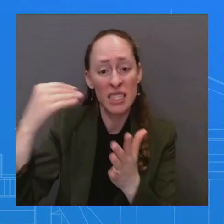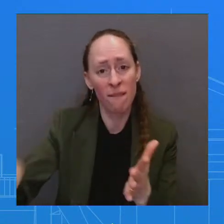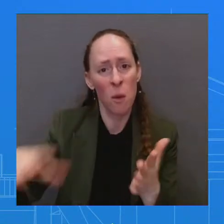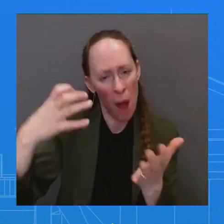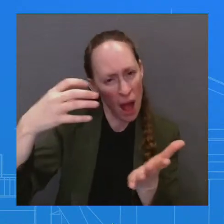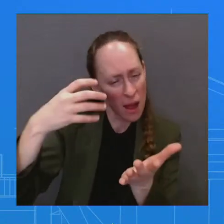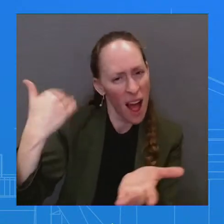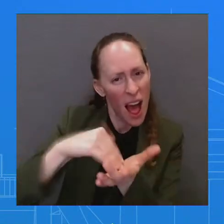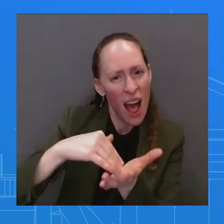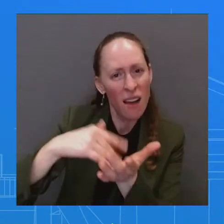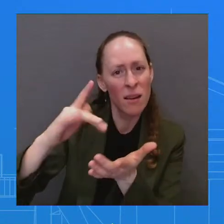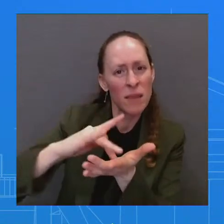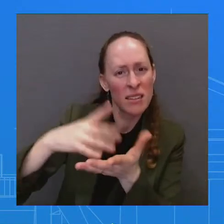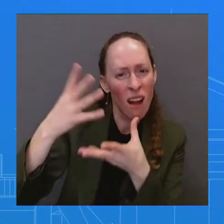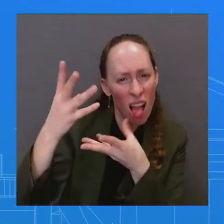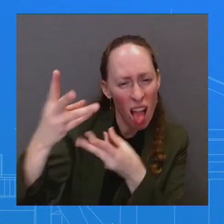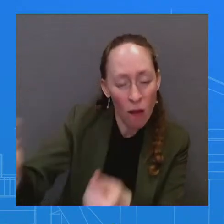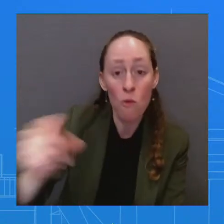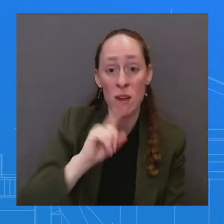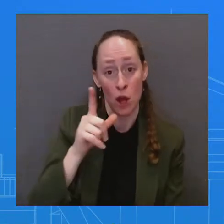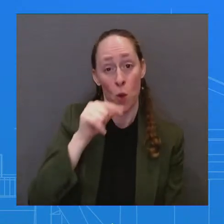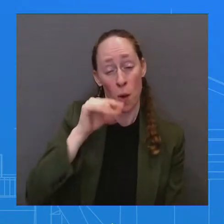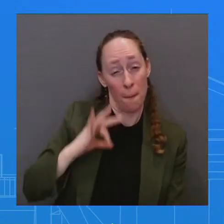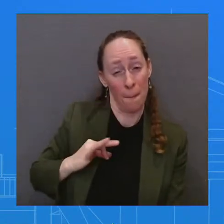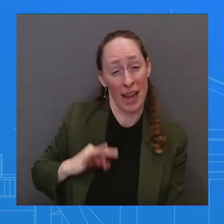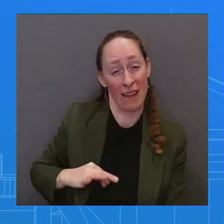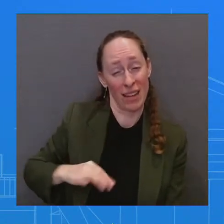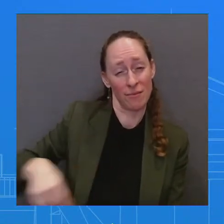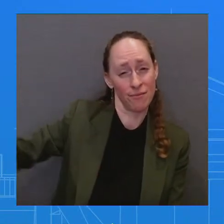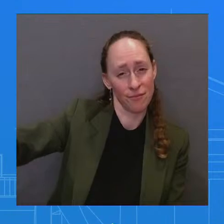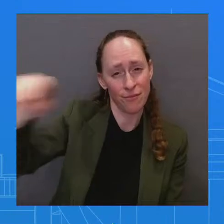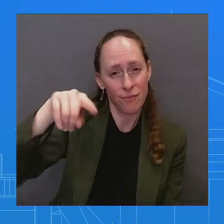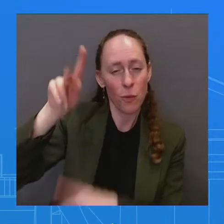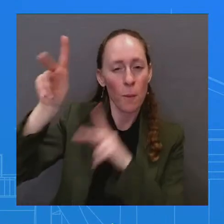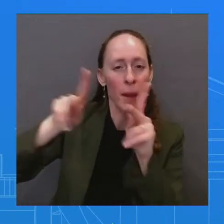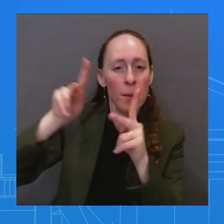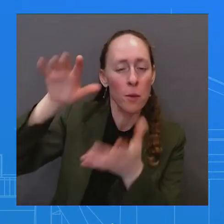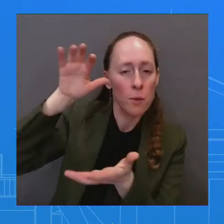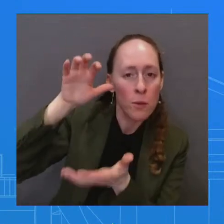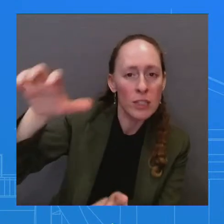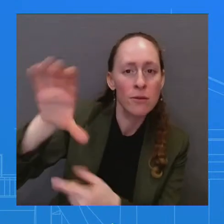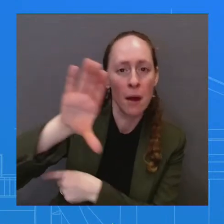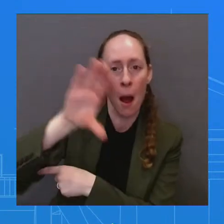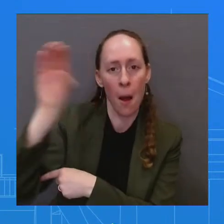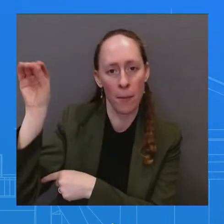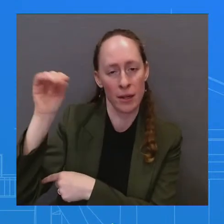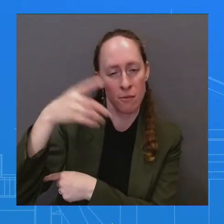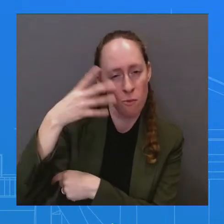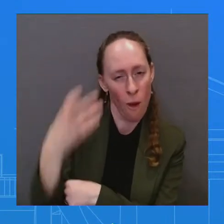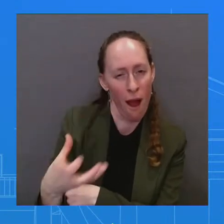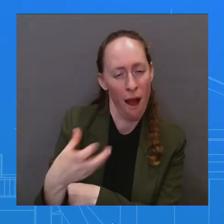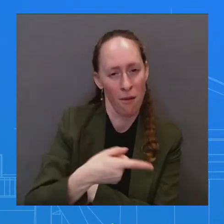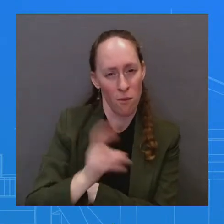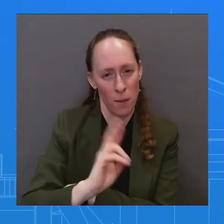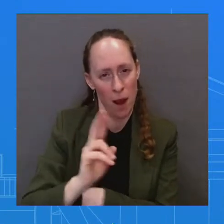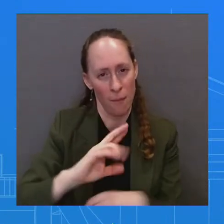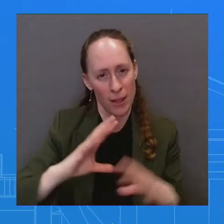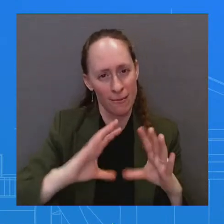This tax -- tax welfare could further hurt people by expanding the deficit and worsening inflation.